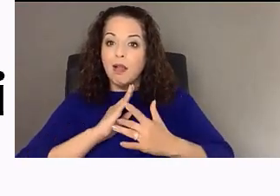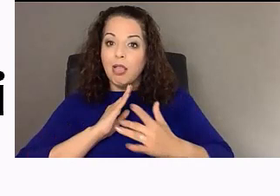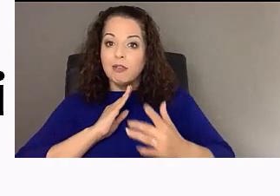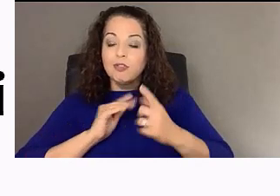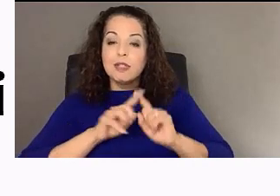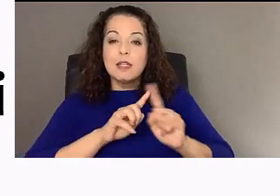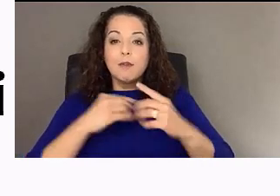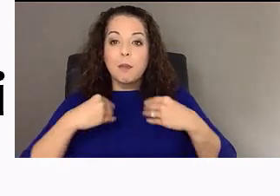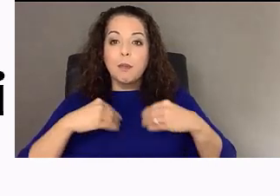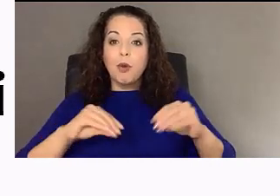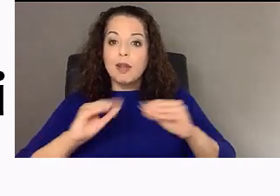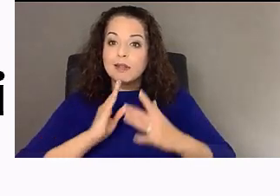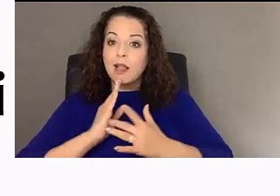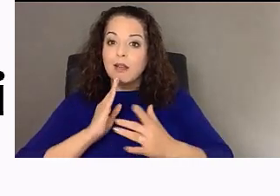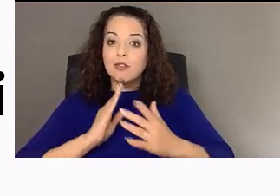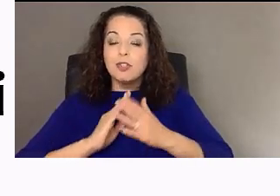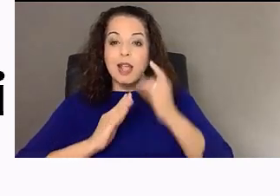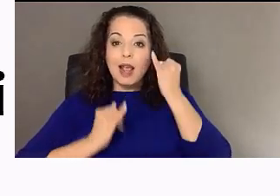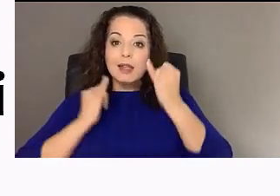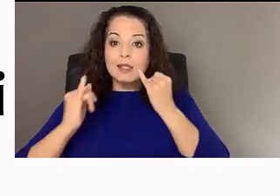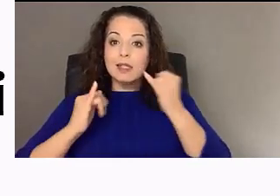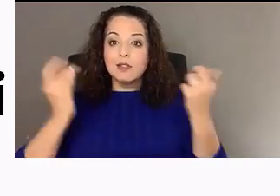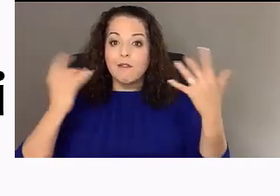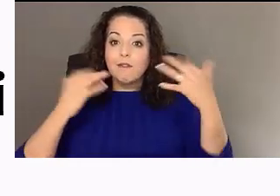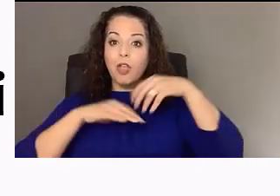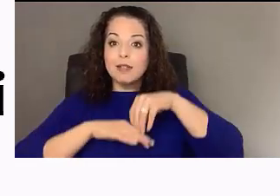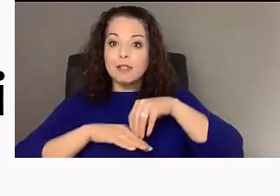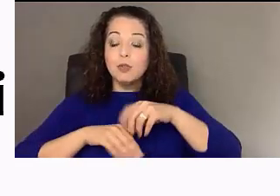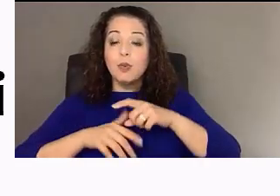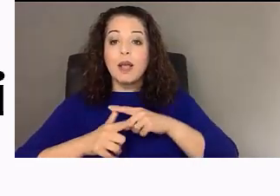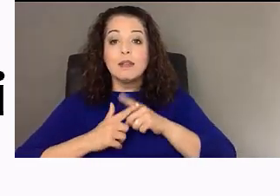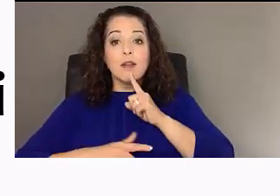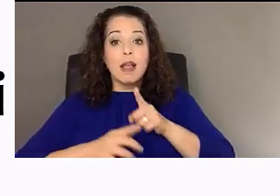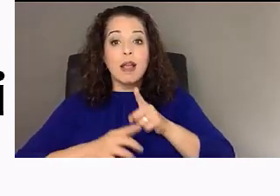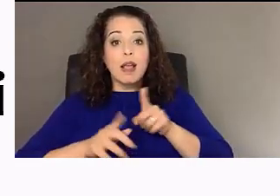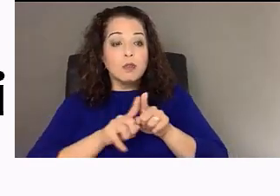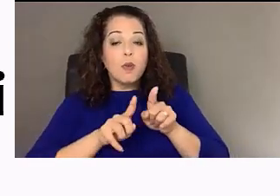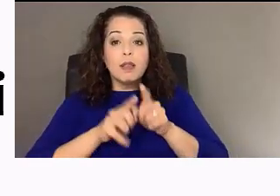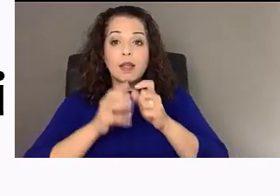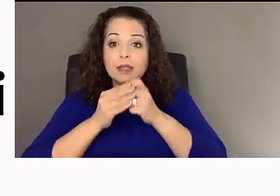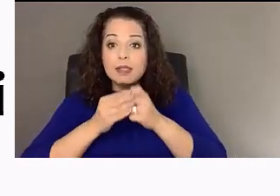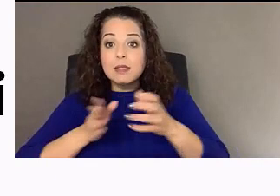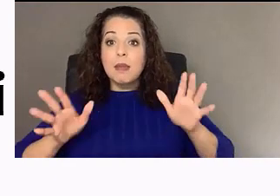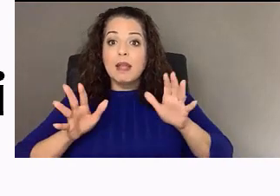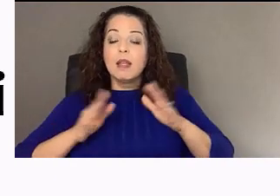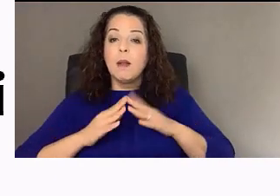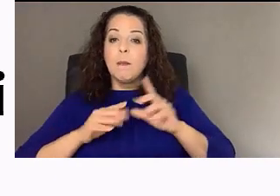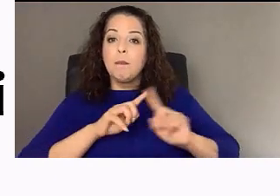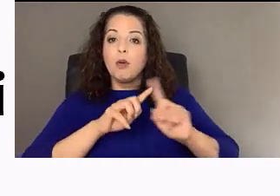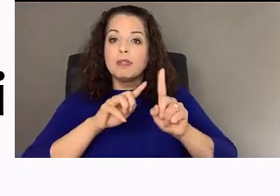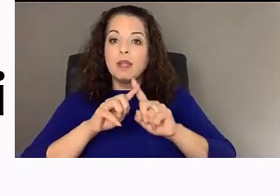and ideas fall into. As well as expanding multidisciplinary stakeholder involvement.